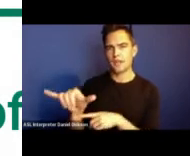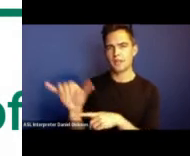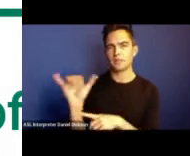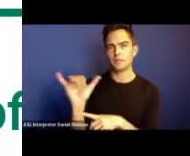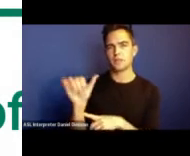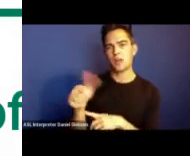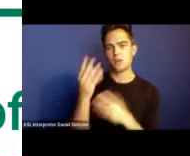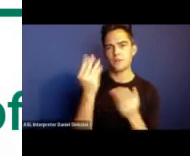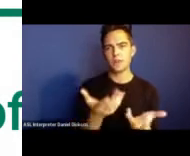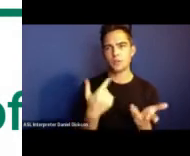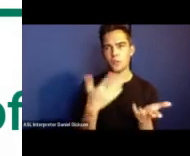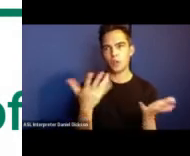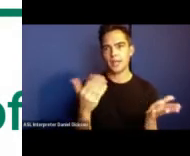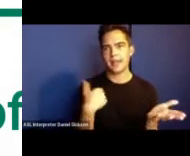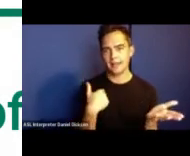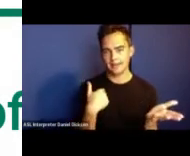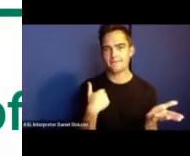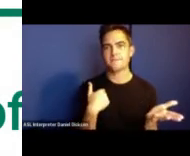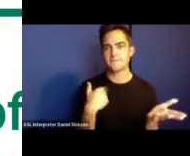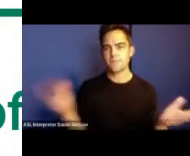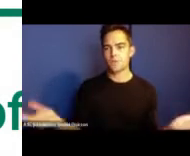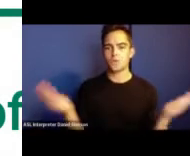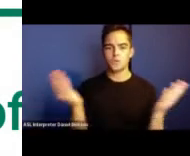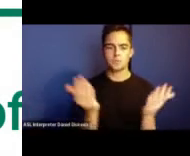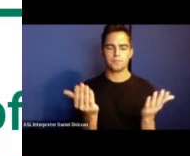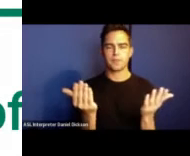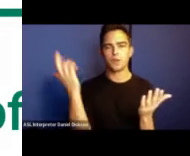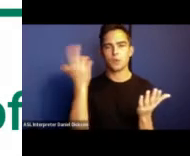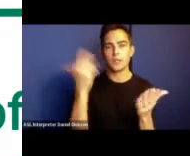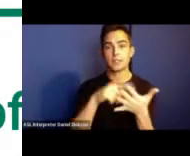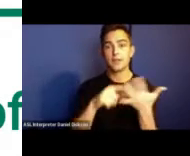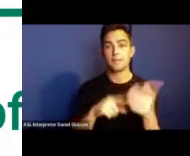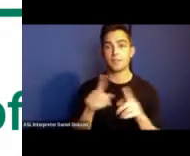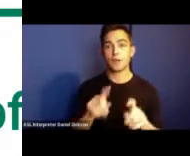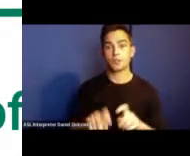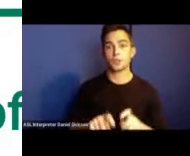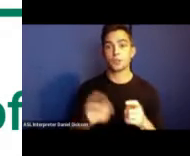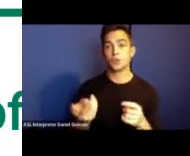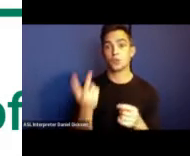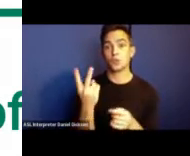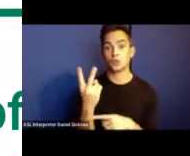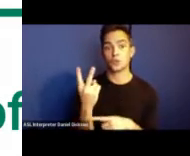information that we had, and realize that of these questions to utilities are being shut off